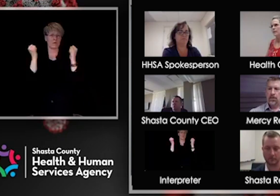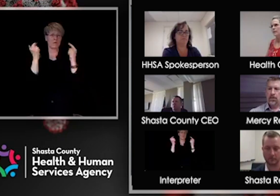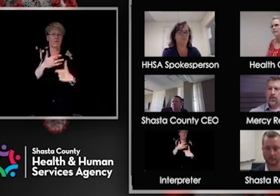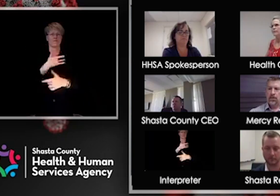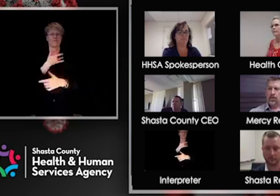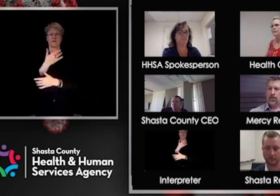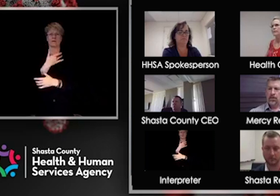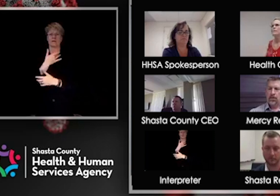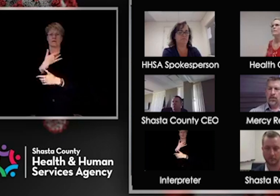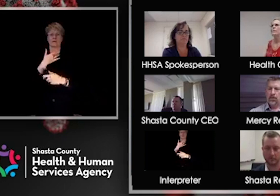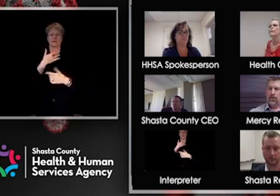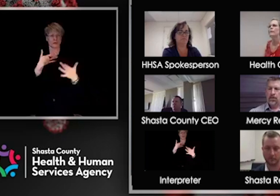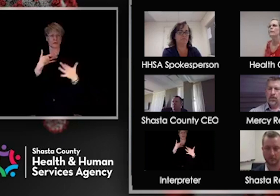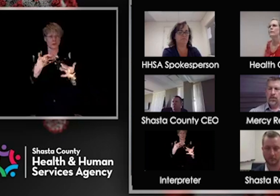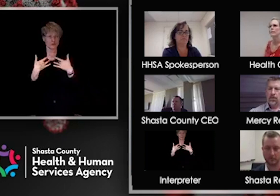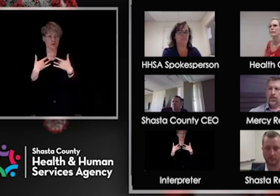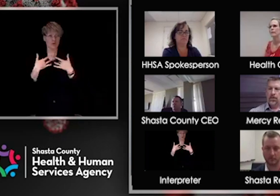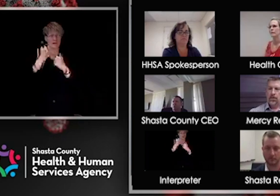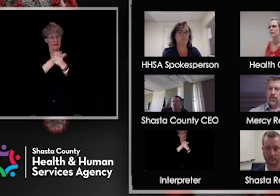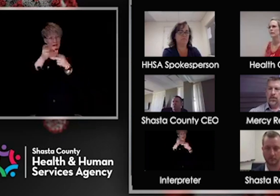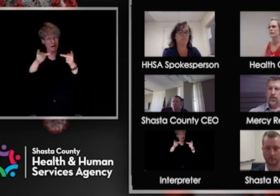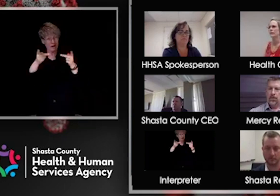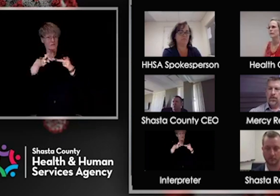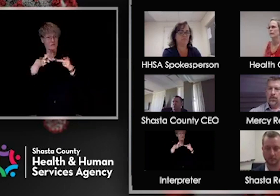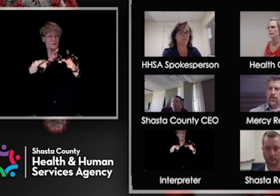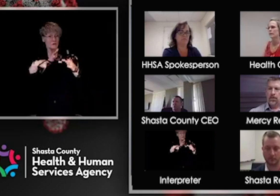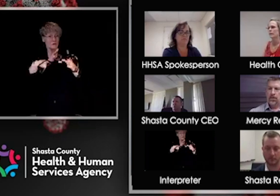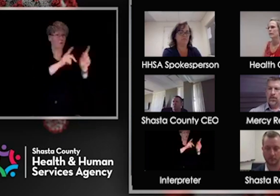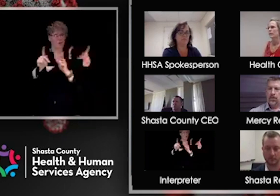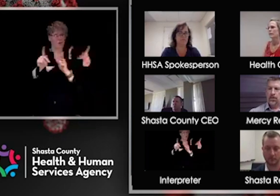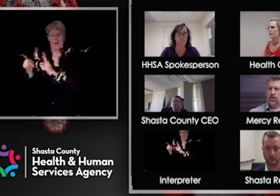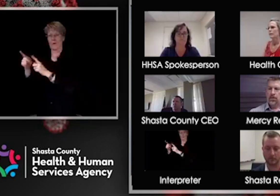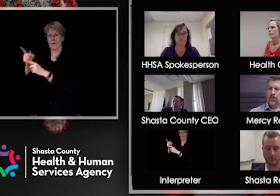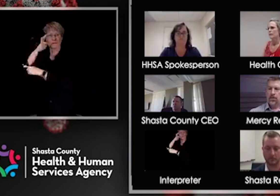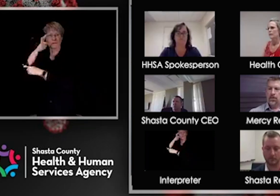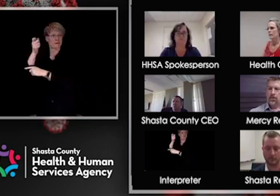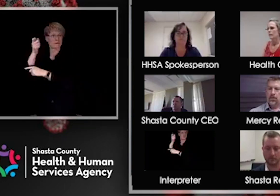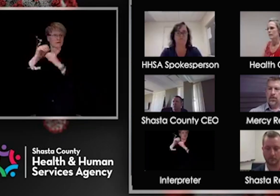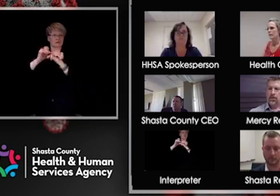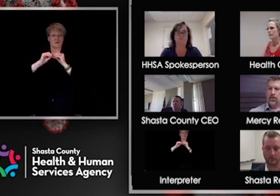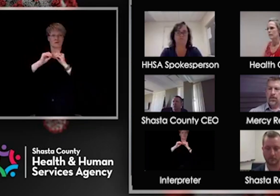maybe asymptomatic, they may have mild symptoms. That is why we need to continue to use those